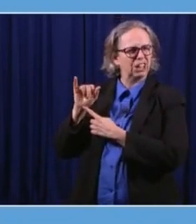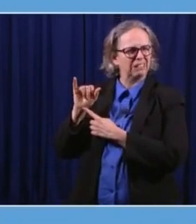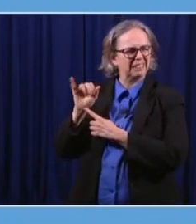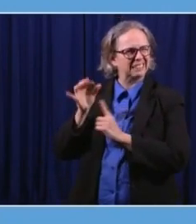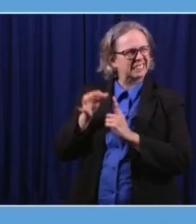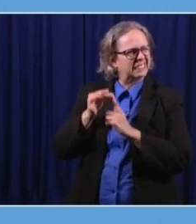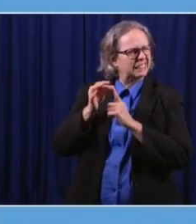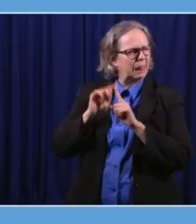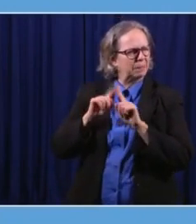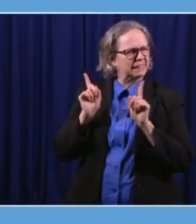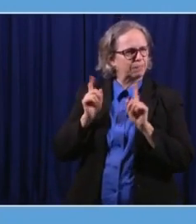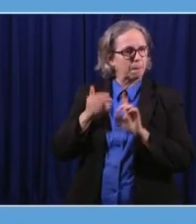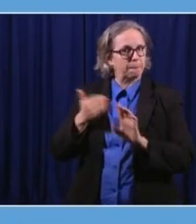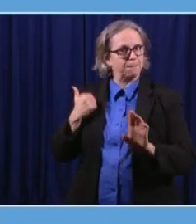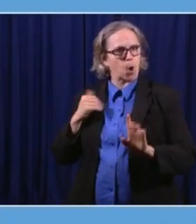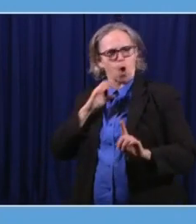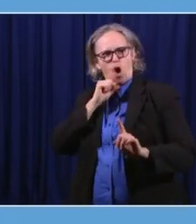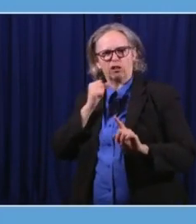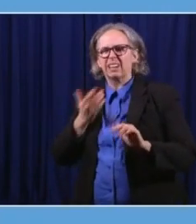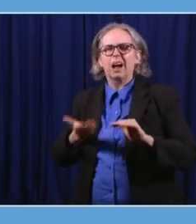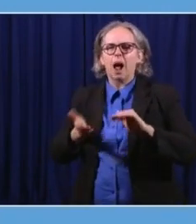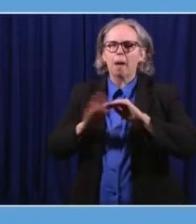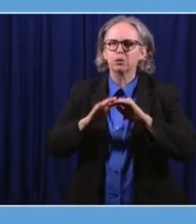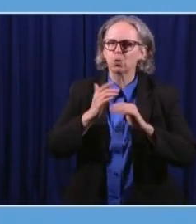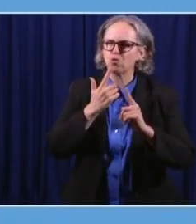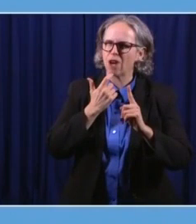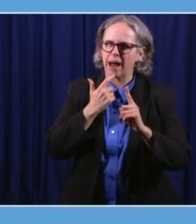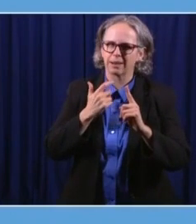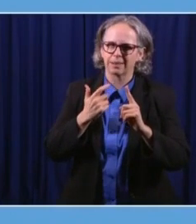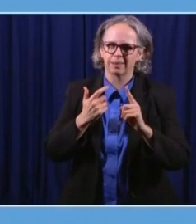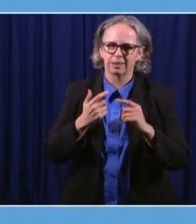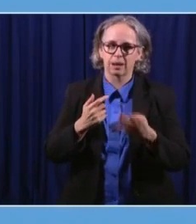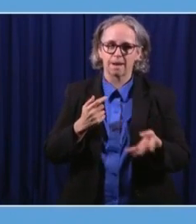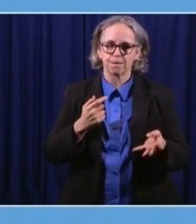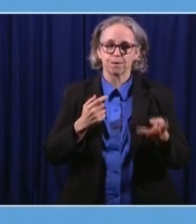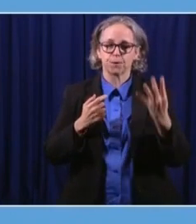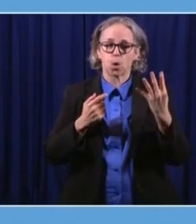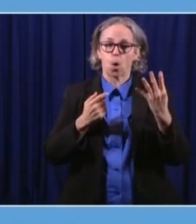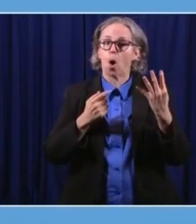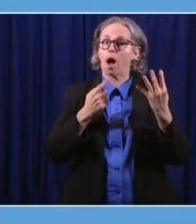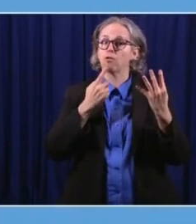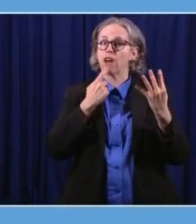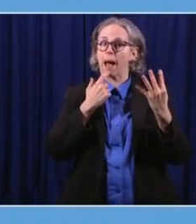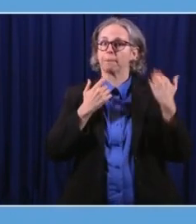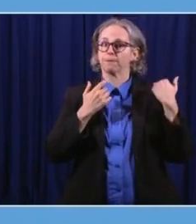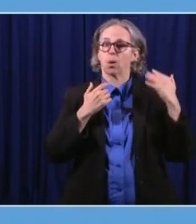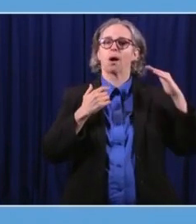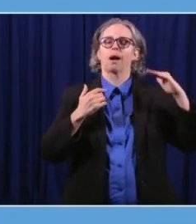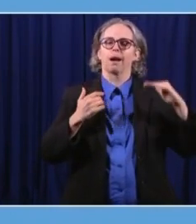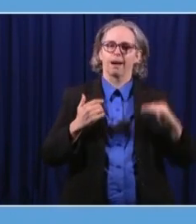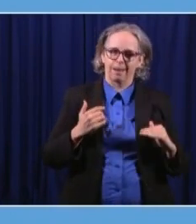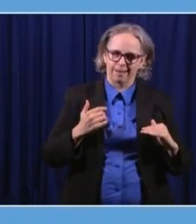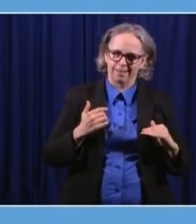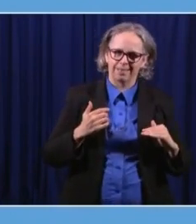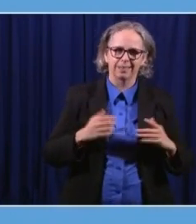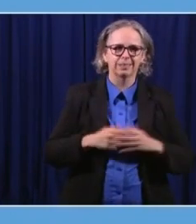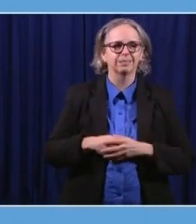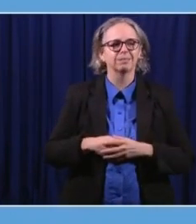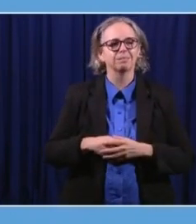EXPERIENCED SO FAR. MONTGOMERY COUNTY IS THE ONLY COUNTY TO MOVE THIS WEEK TO RED. WE HAD FOUR COUNTIES DROP FROM